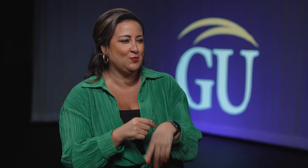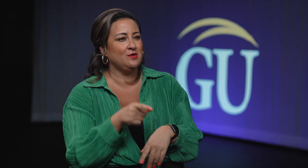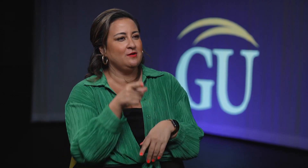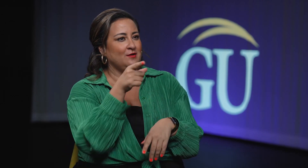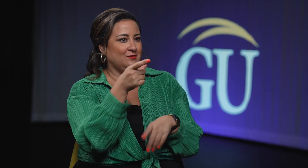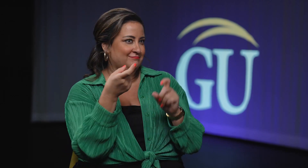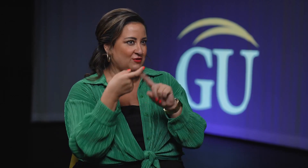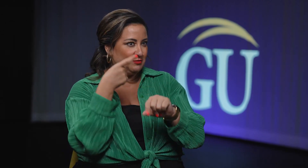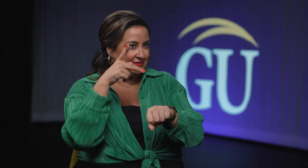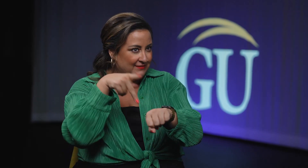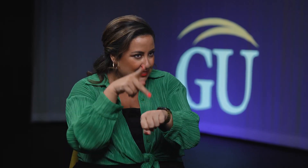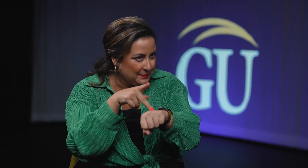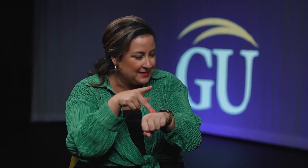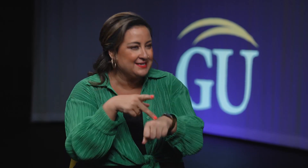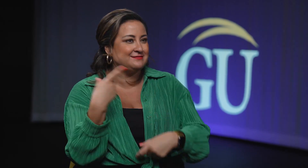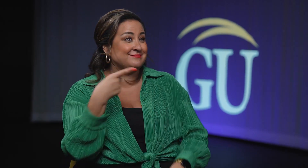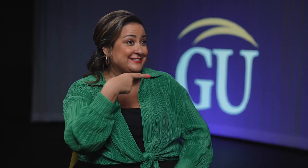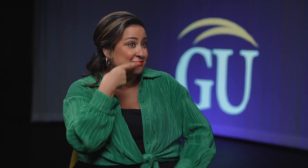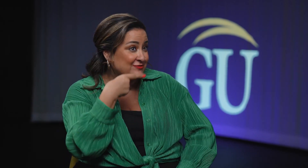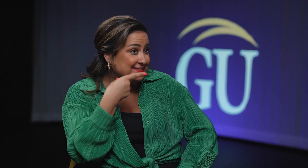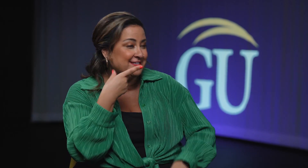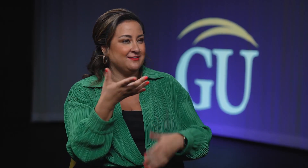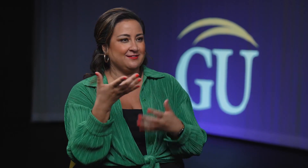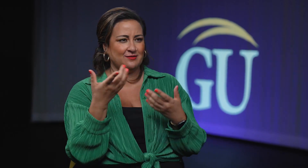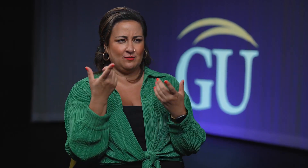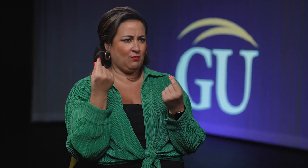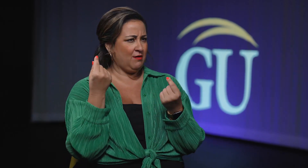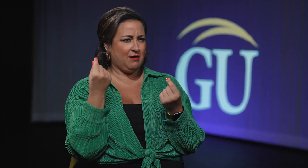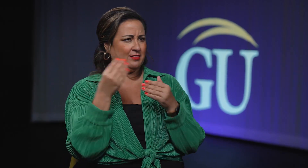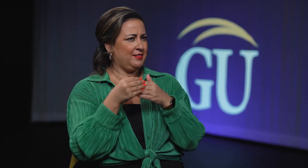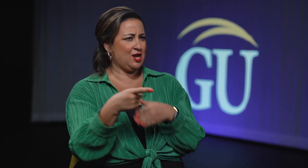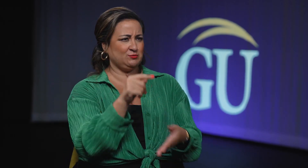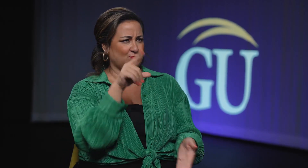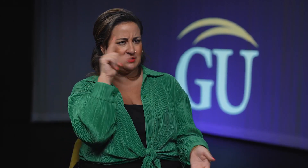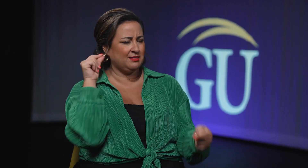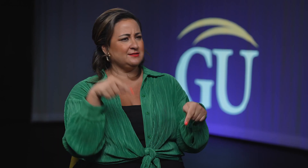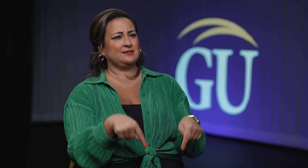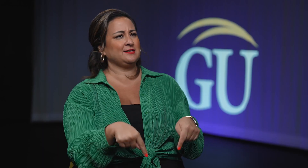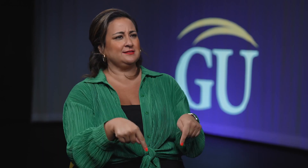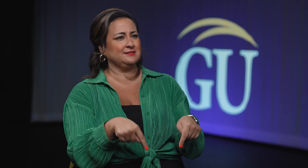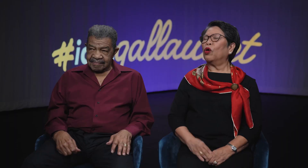You’re from the Philippines and you're hearing. What led you here to Gallaudet?